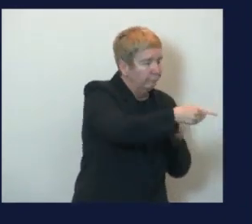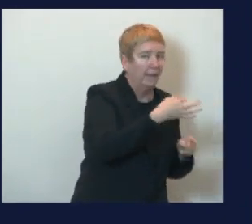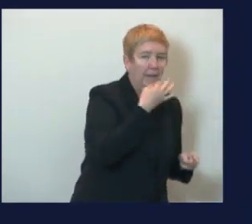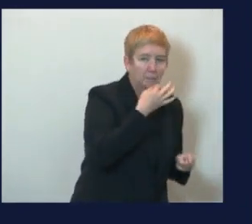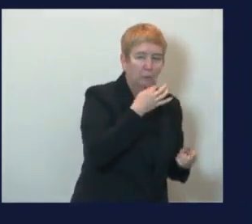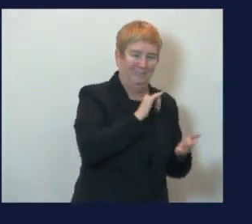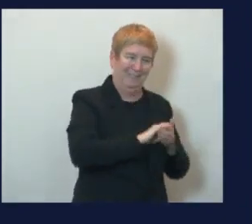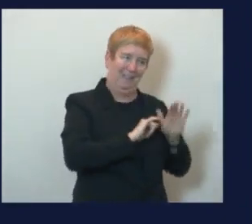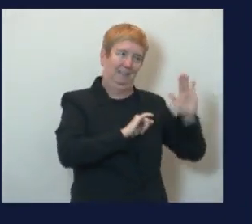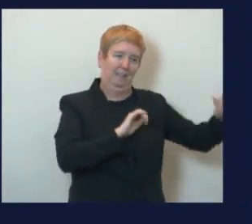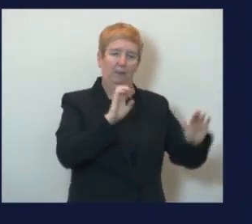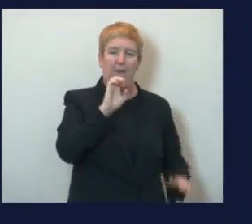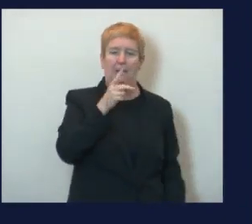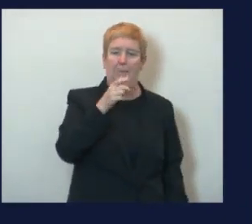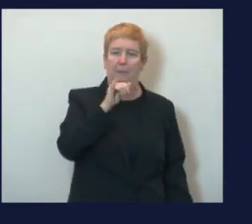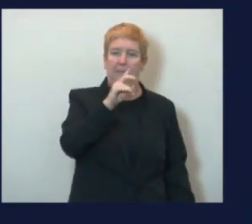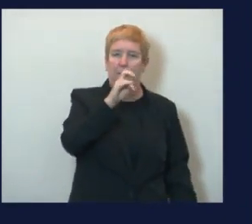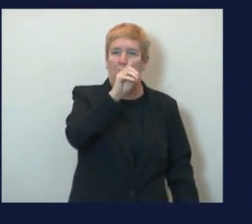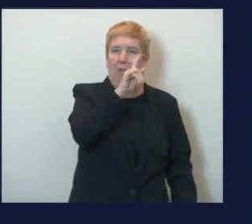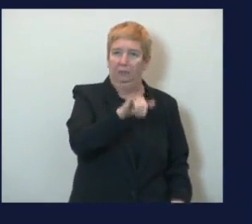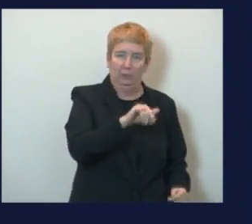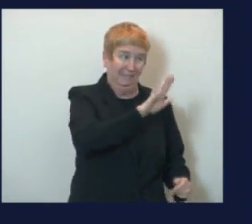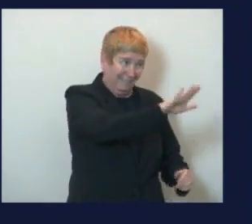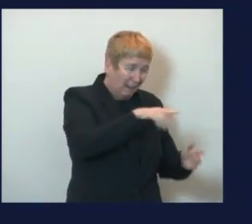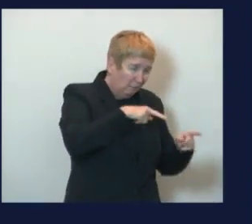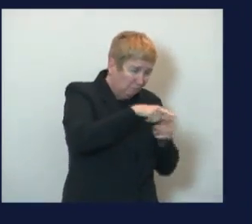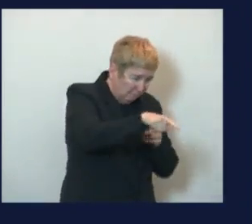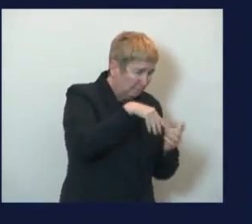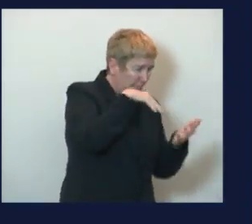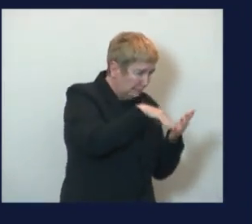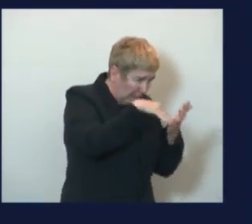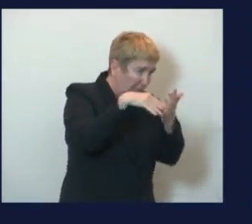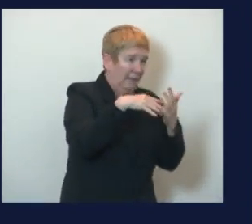THEY HAVE A VERY SPECIFIC DIVISION POPULATION HEALTH EXPERTS DOCTORS AND SCIENTISTS.